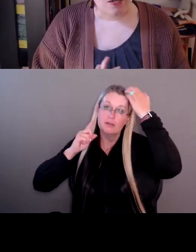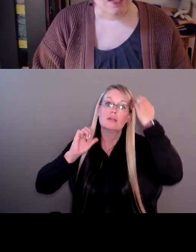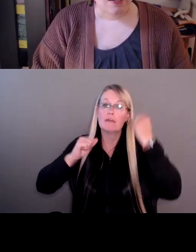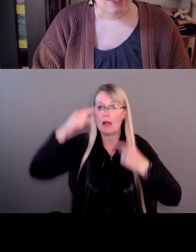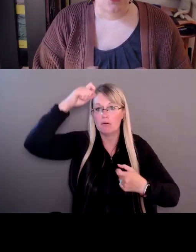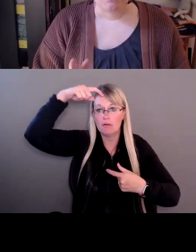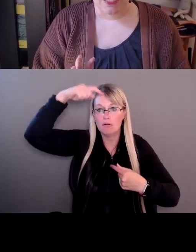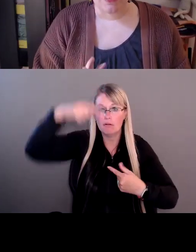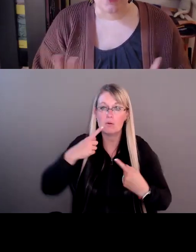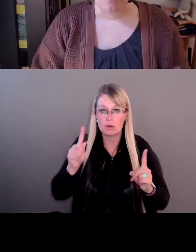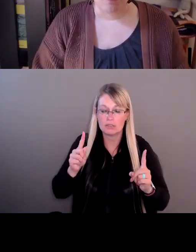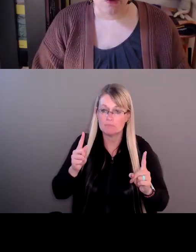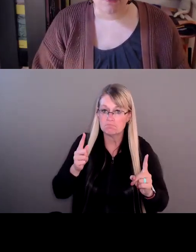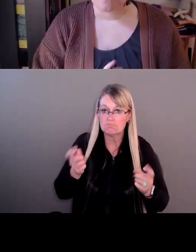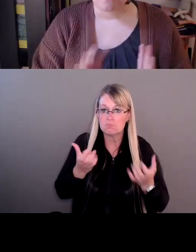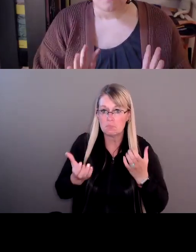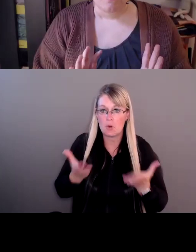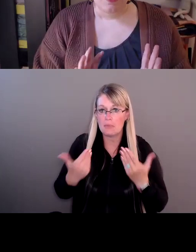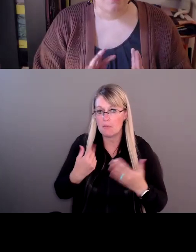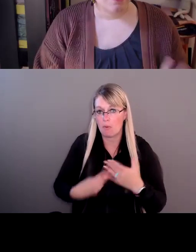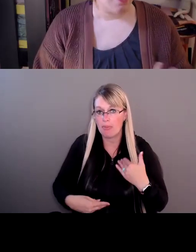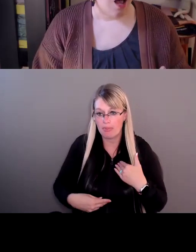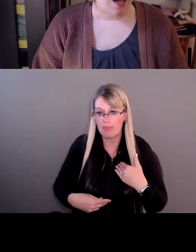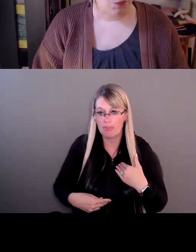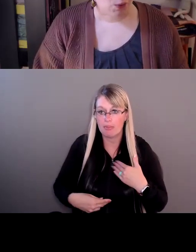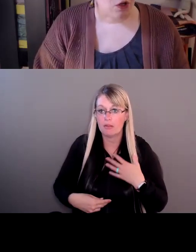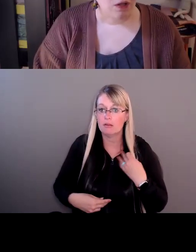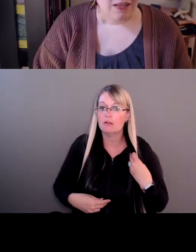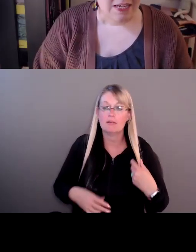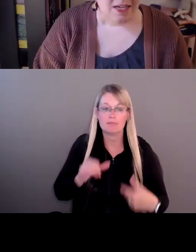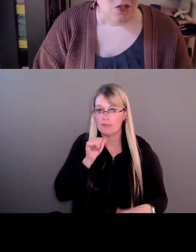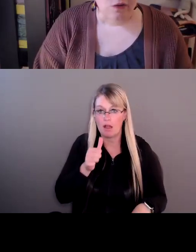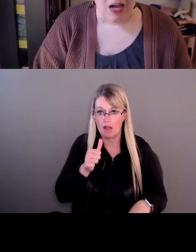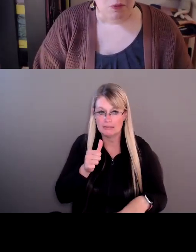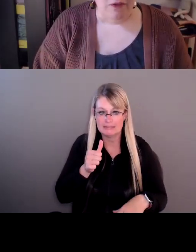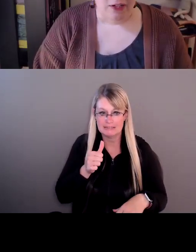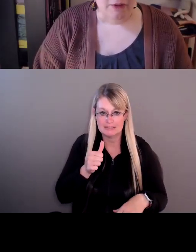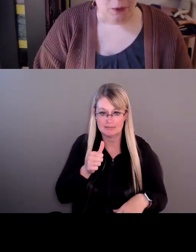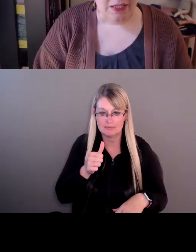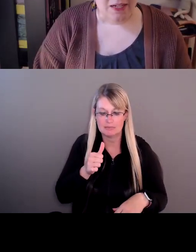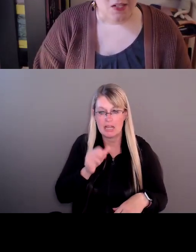it's extremely likely you have both. These are not abnormal, they overlap very frequently so